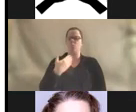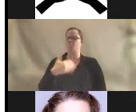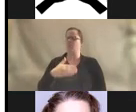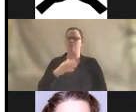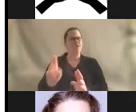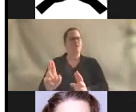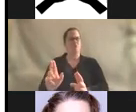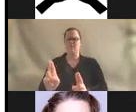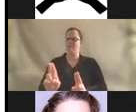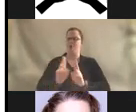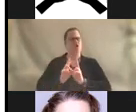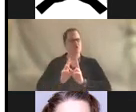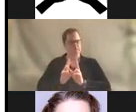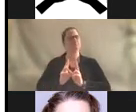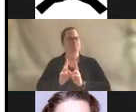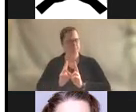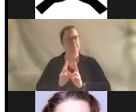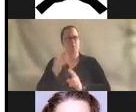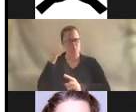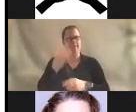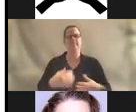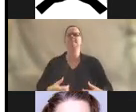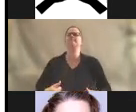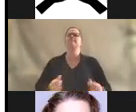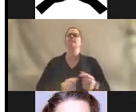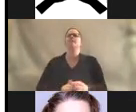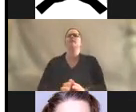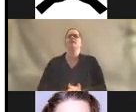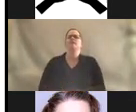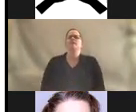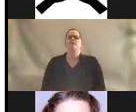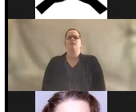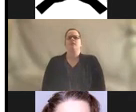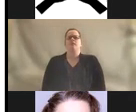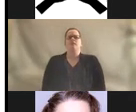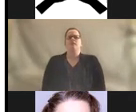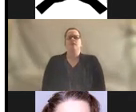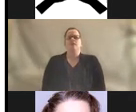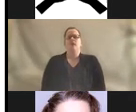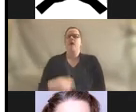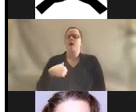Because when I started my work